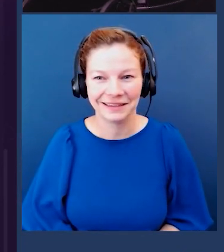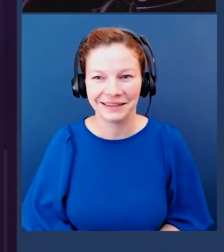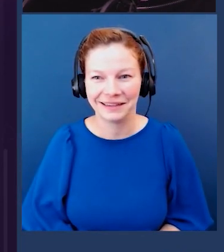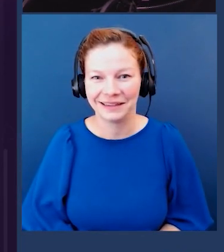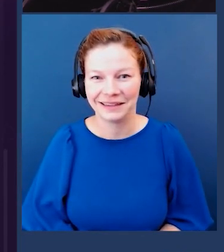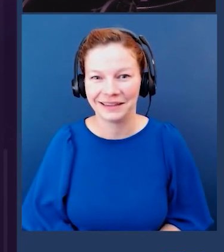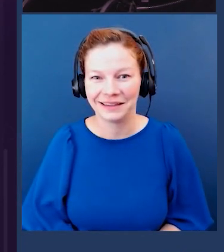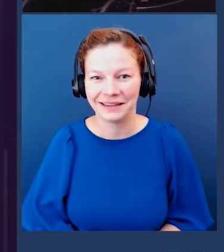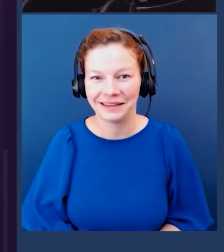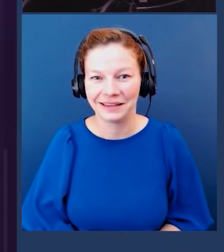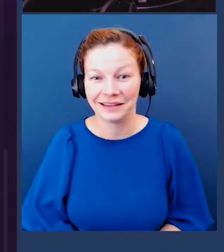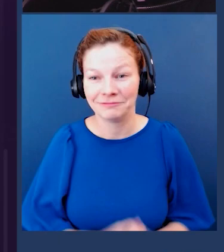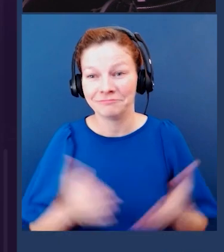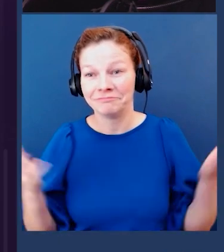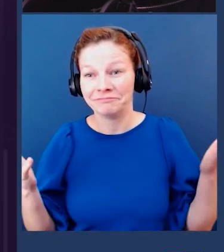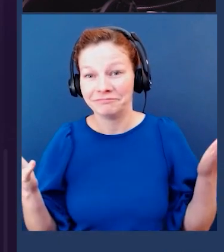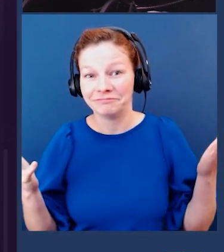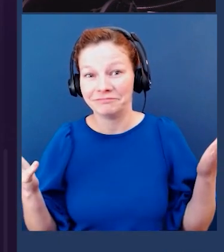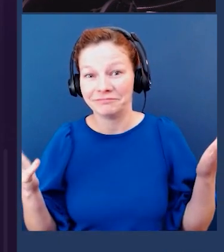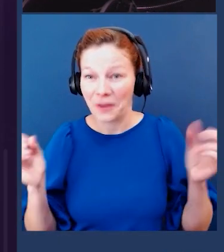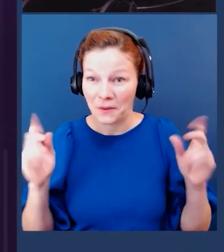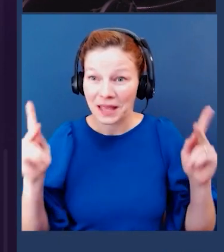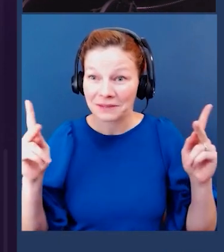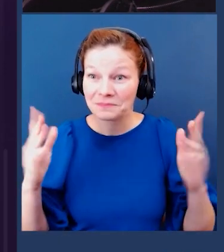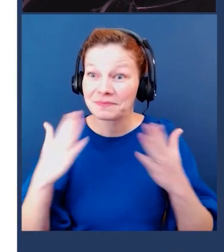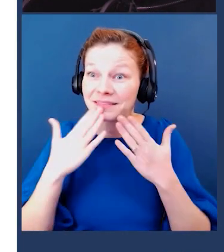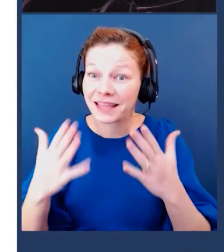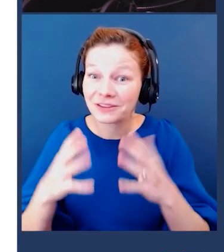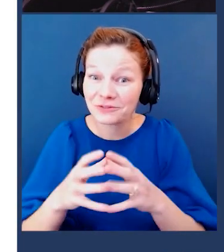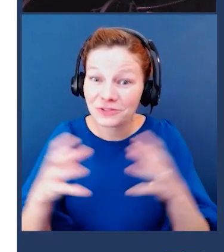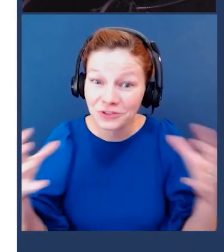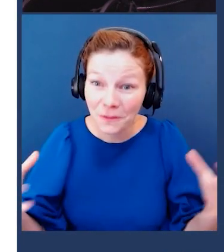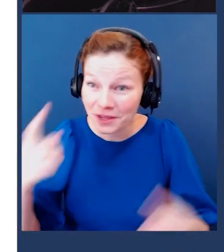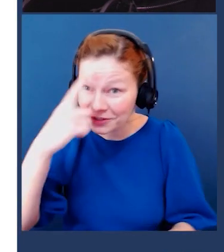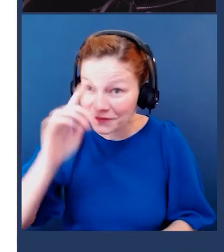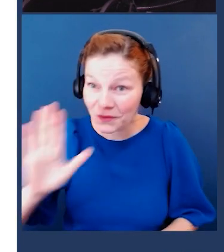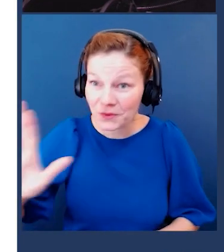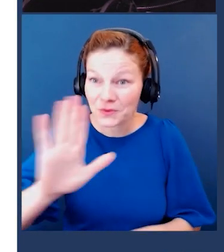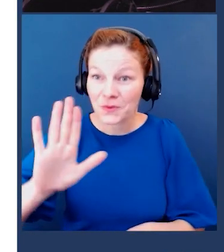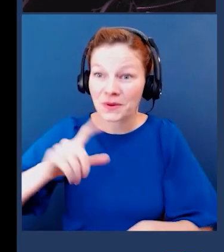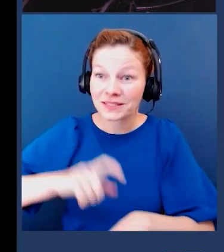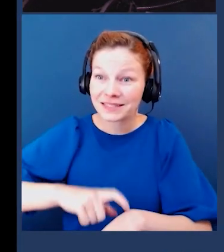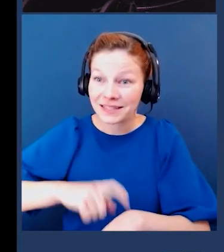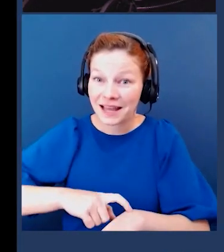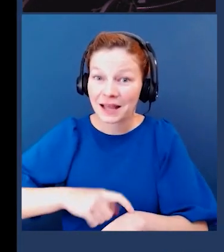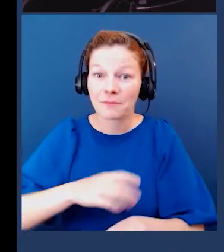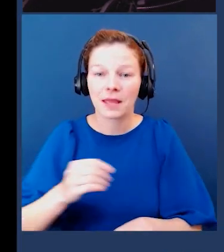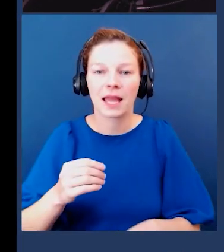Well, well, thank you very much for your time and feel free to reach me.